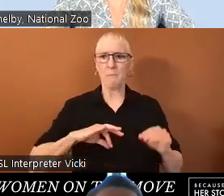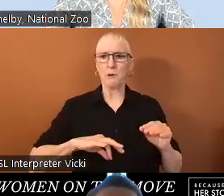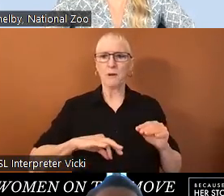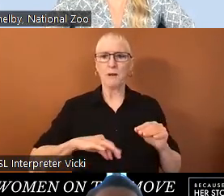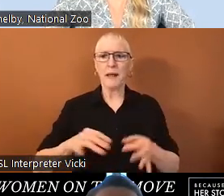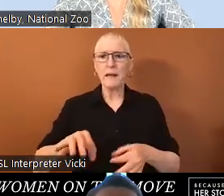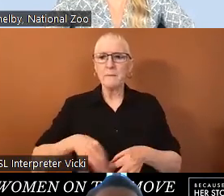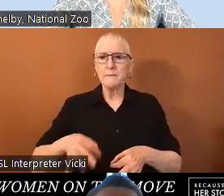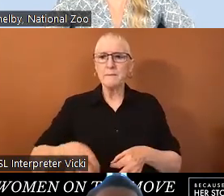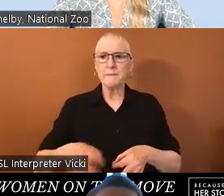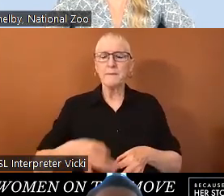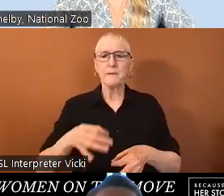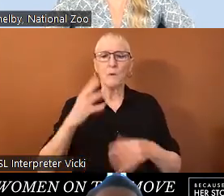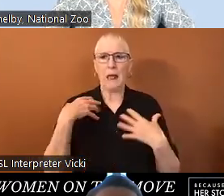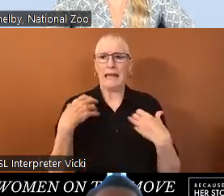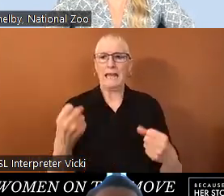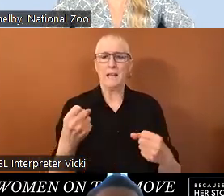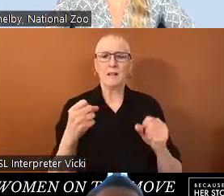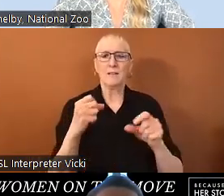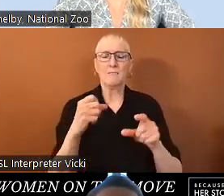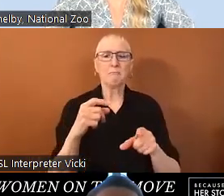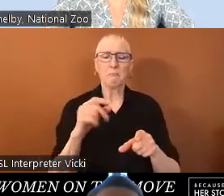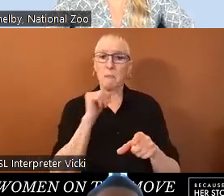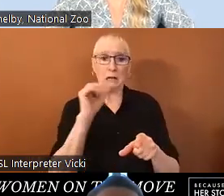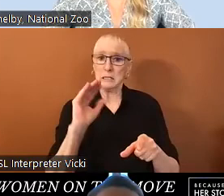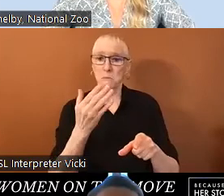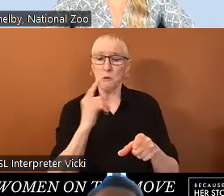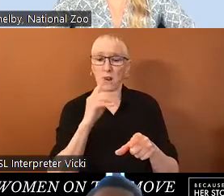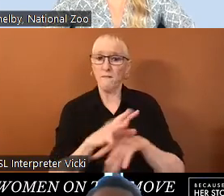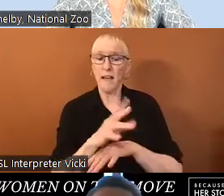that it can heal nicely and it doesn't seem to affect their movement or anything because it's